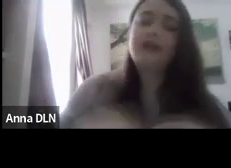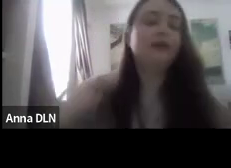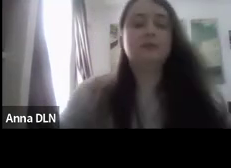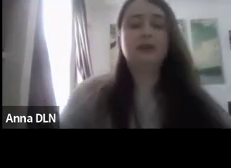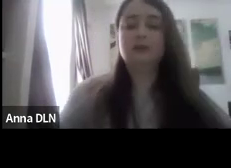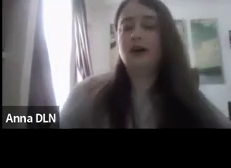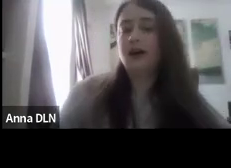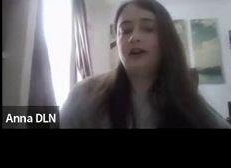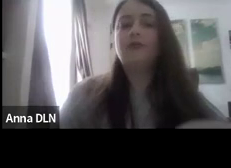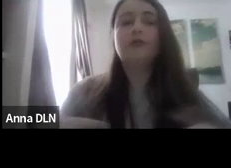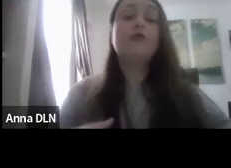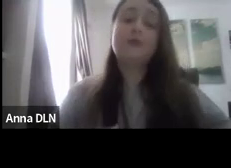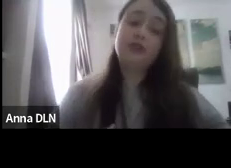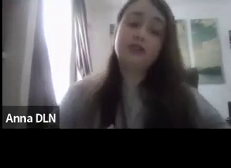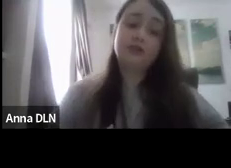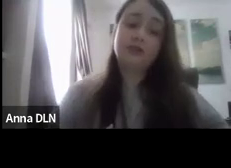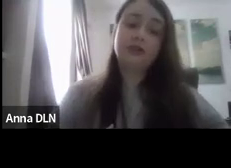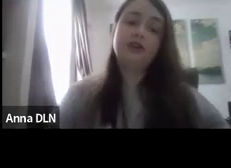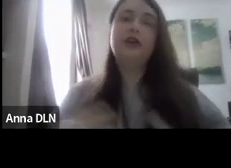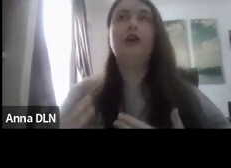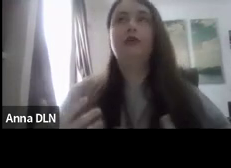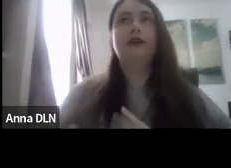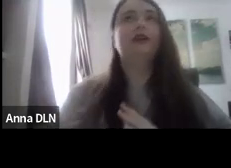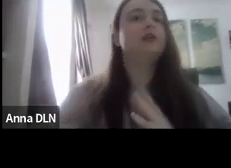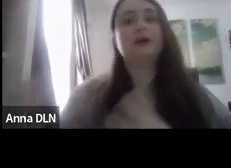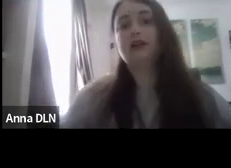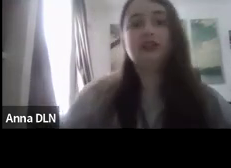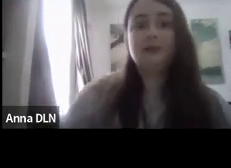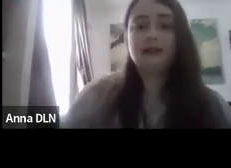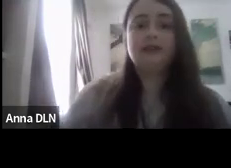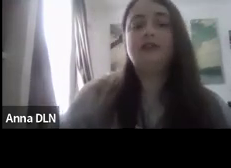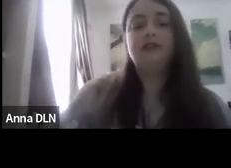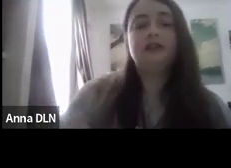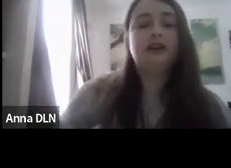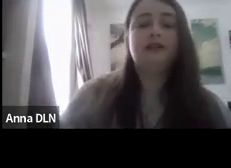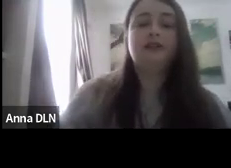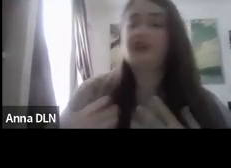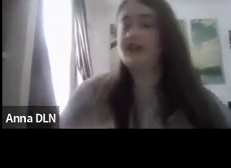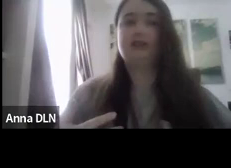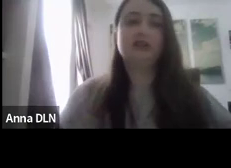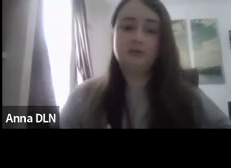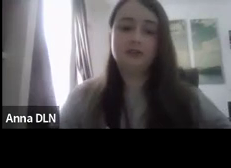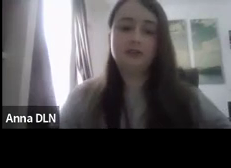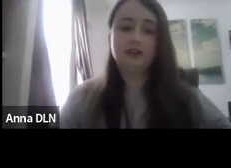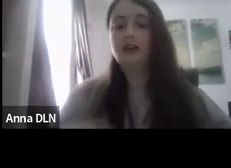Evidence burdens were higher for all forms of adjustment, often needing specialized GP letters and having to chase adjustments.